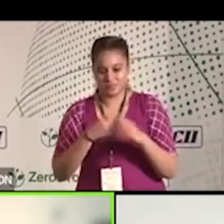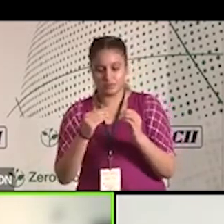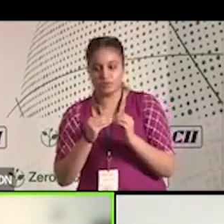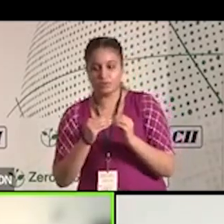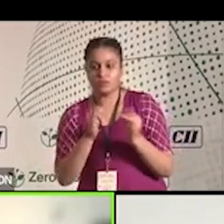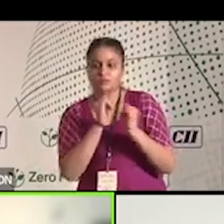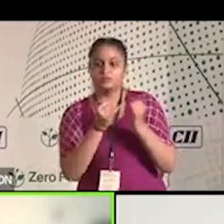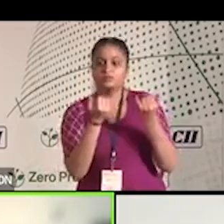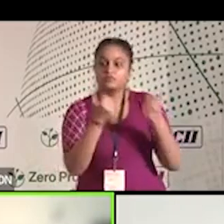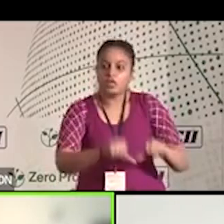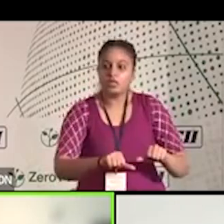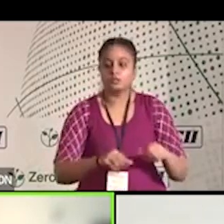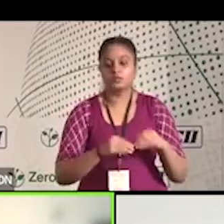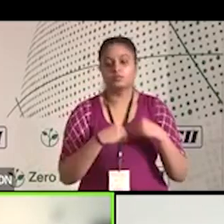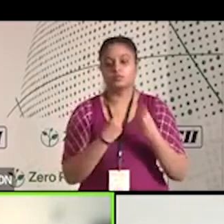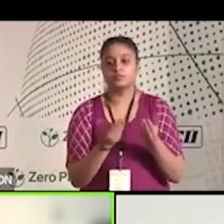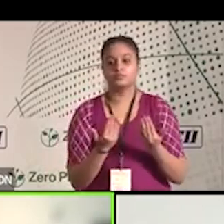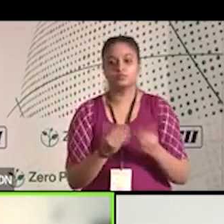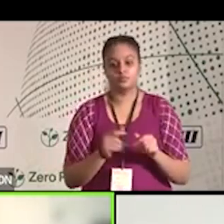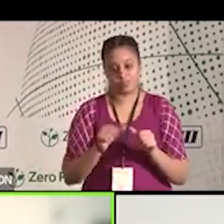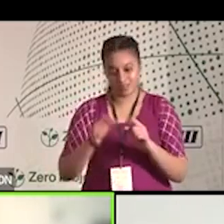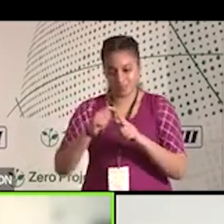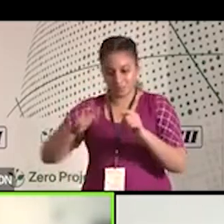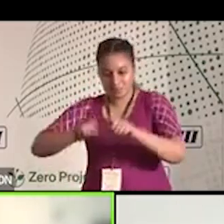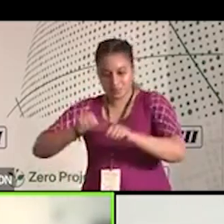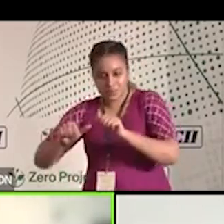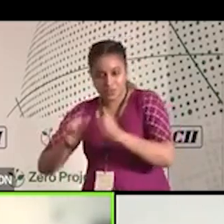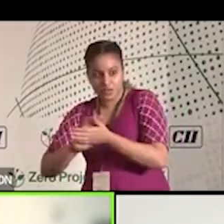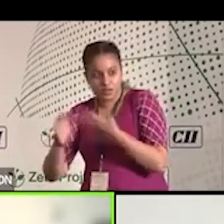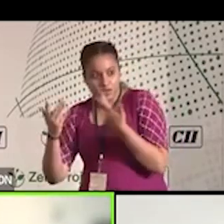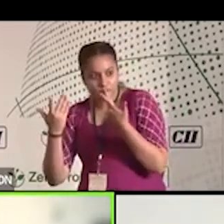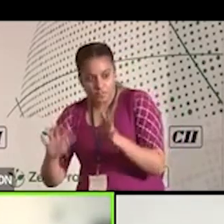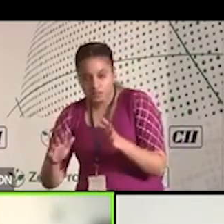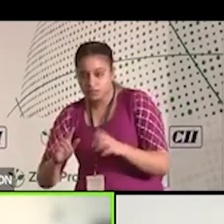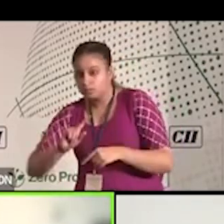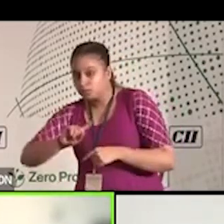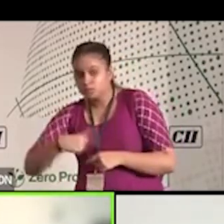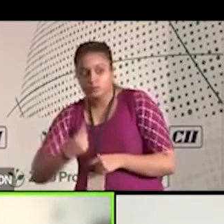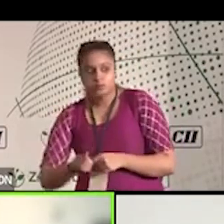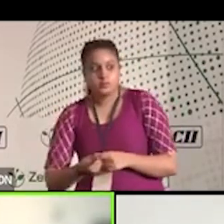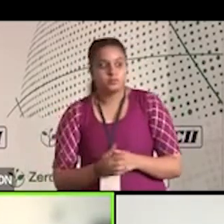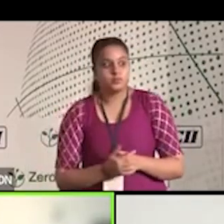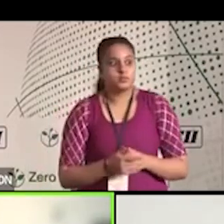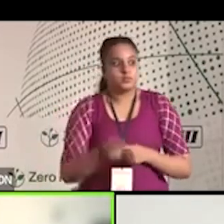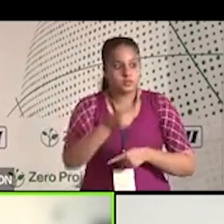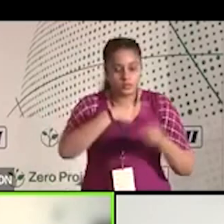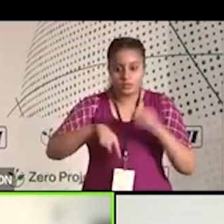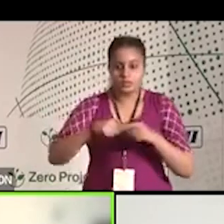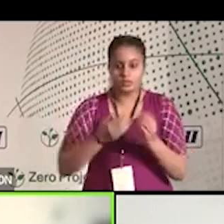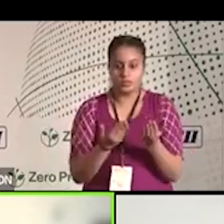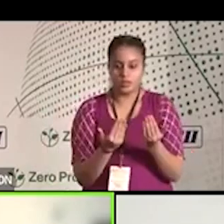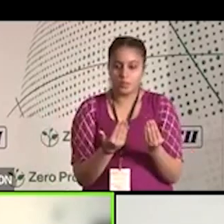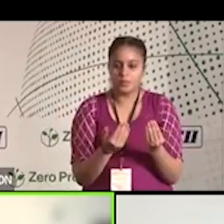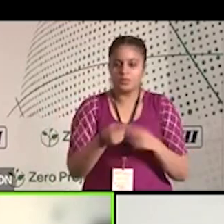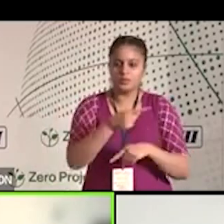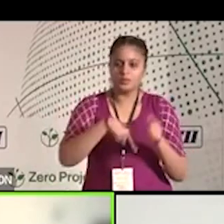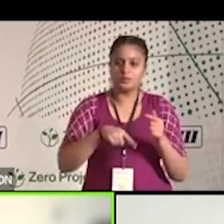So once the process is done, we actually we actually are able to recruit more people